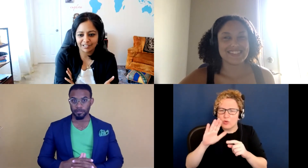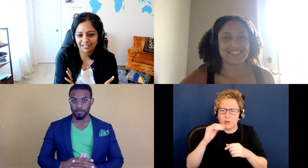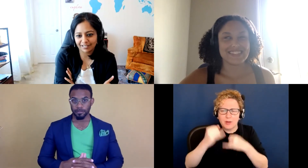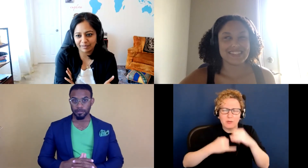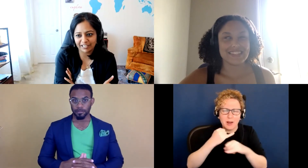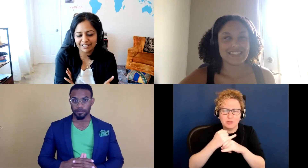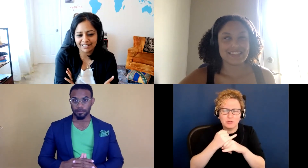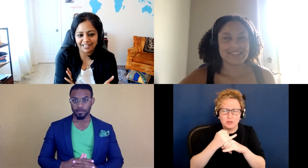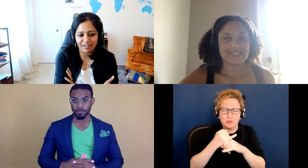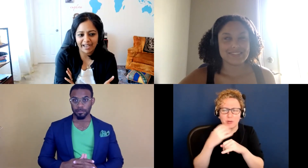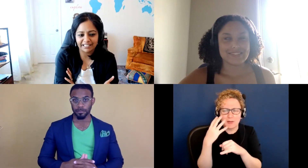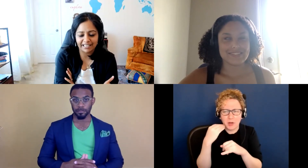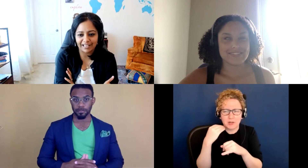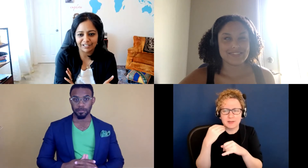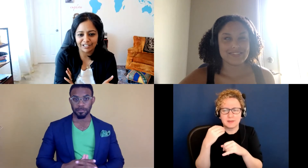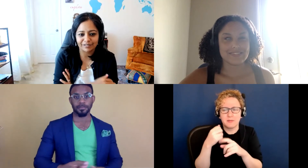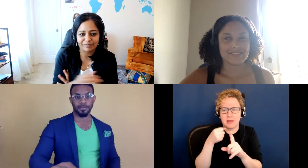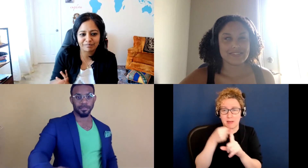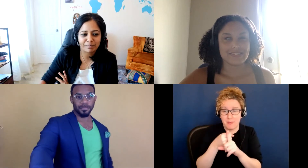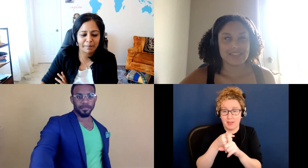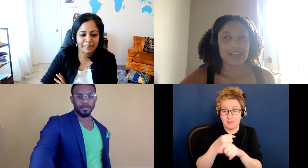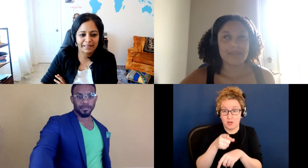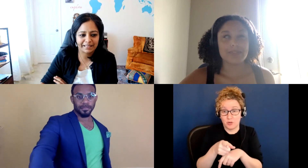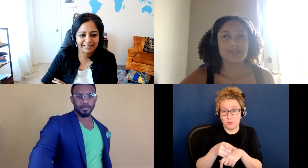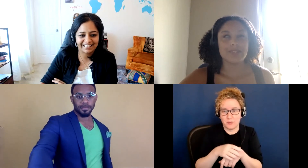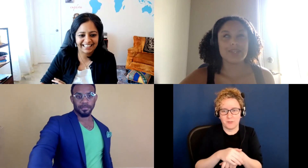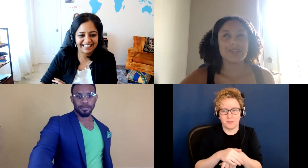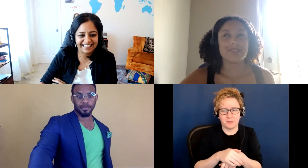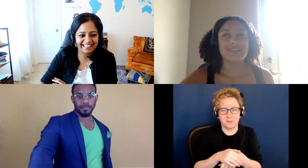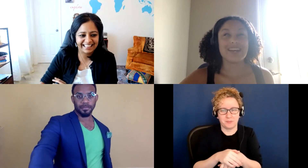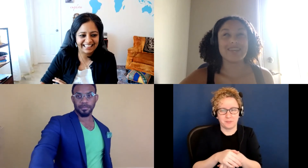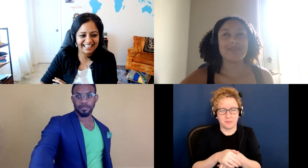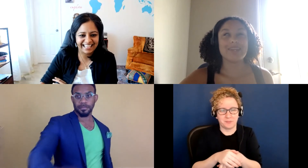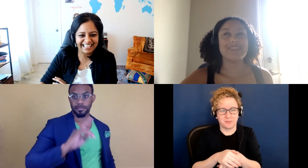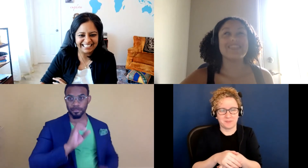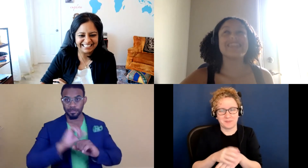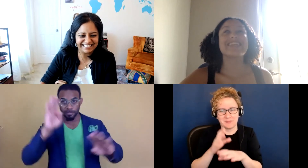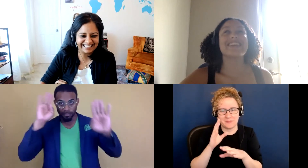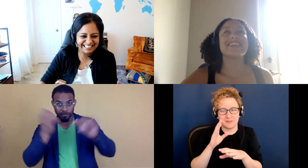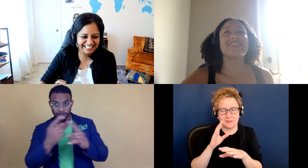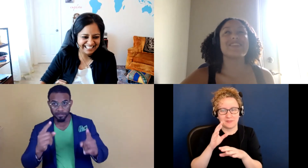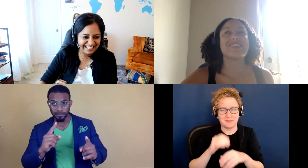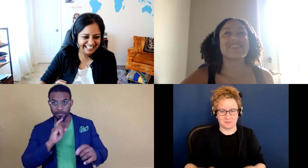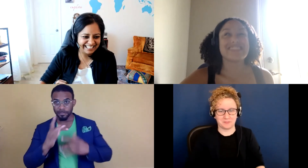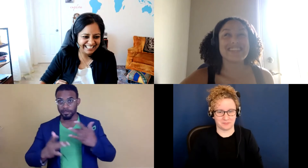And the impact it had on you? Absolutely, hi everyone. Really excited to be a part of this.